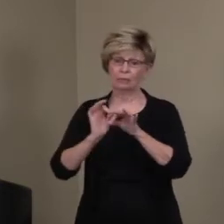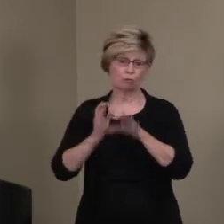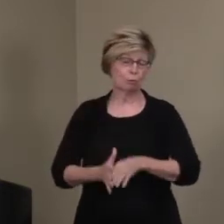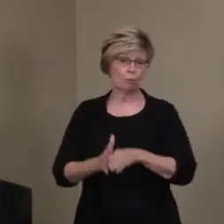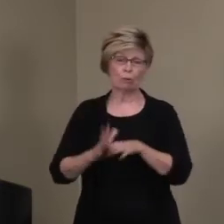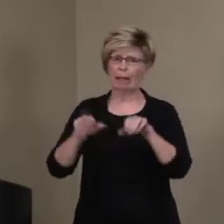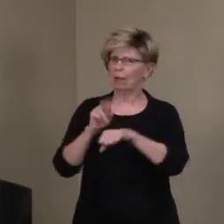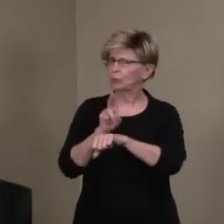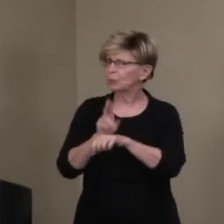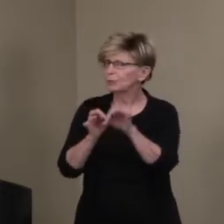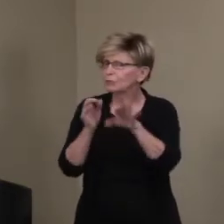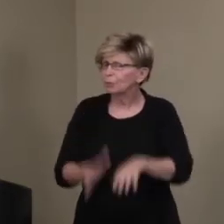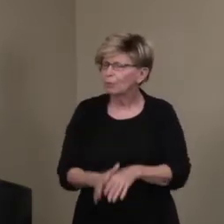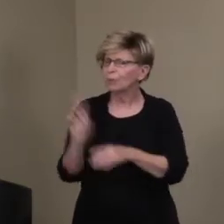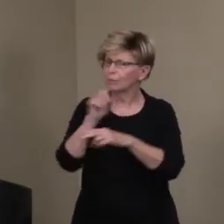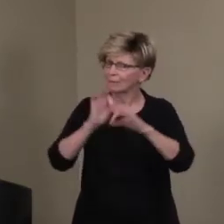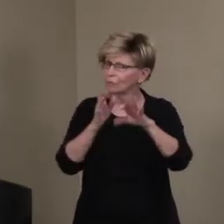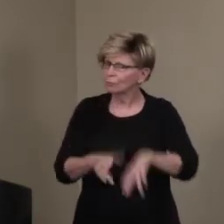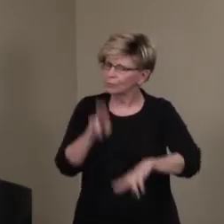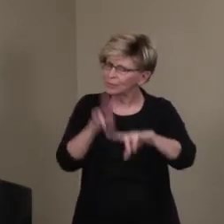you're deaf or hard of hearing you may be explained how to use an interpreter